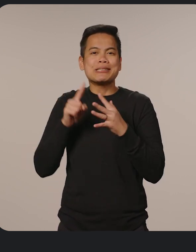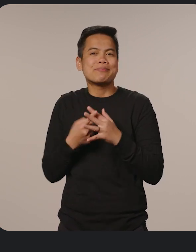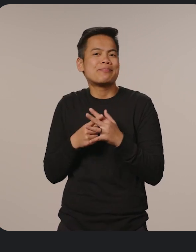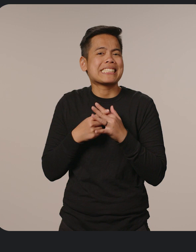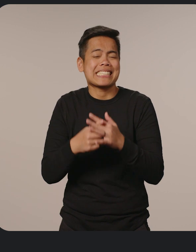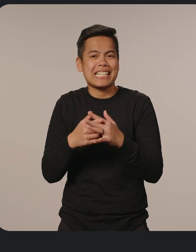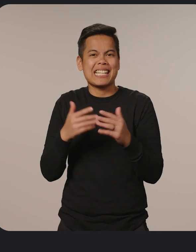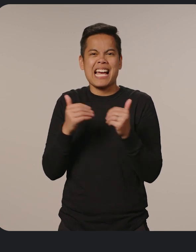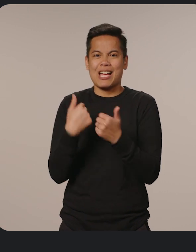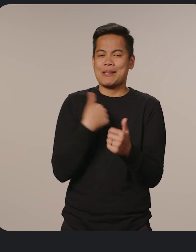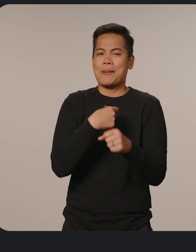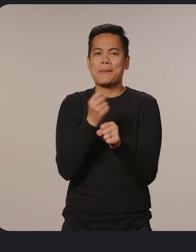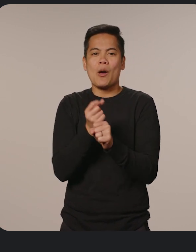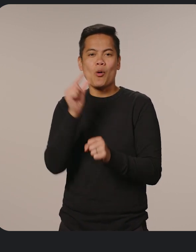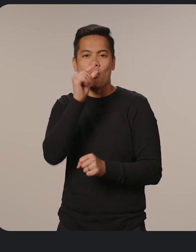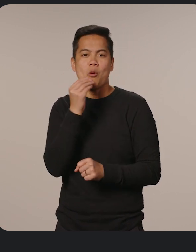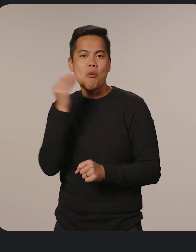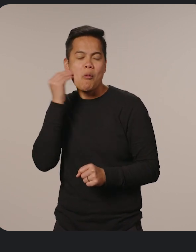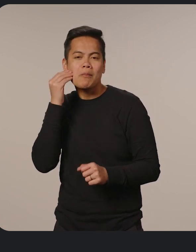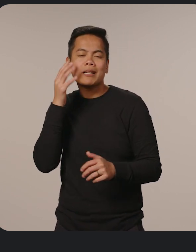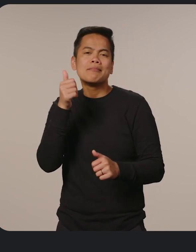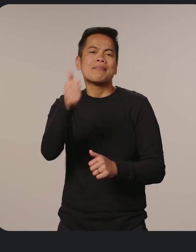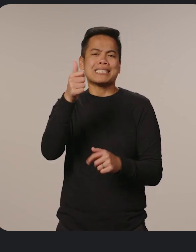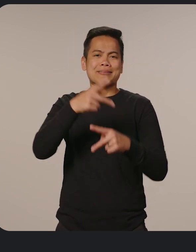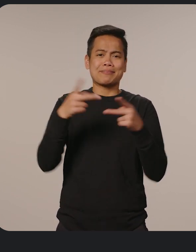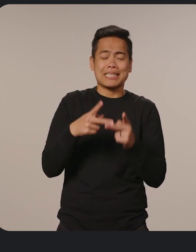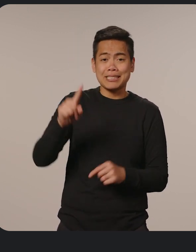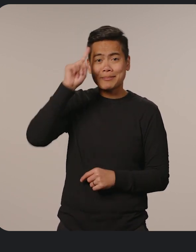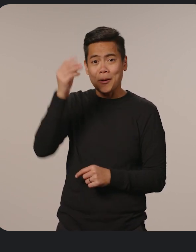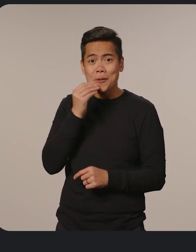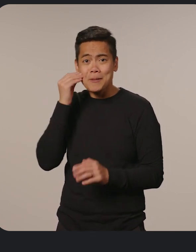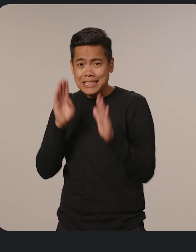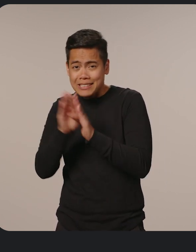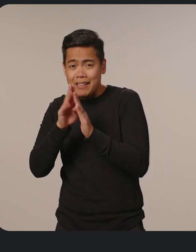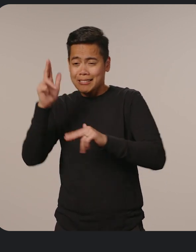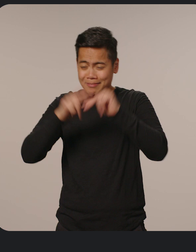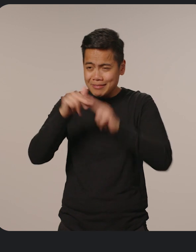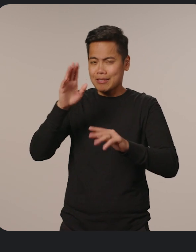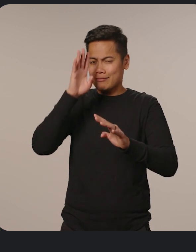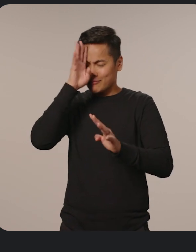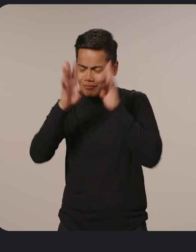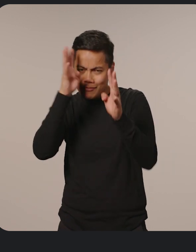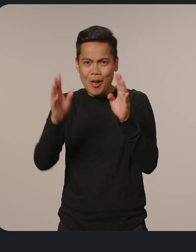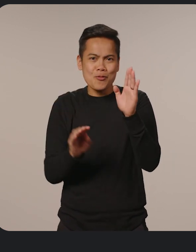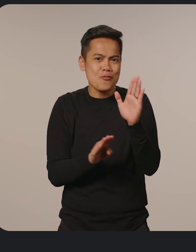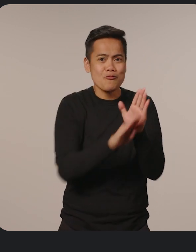developers to build, innovate, and grow. As Taylor mentioned, we are excited about Matter and Thread